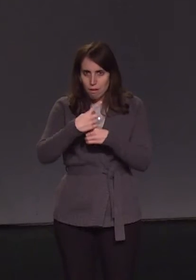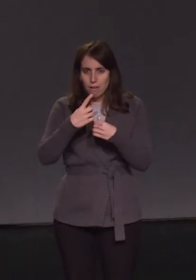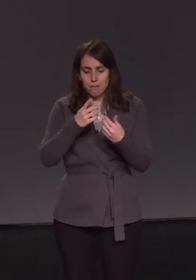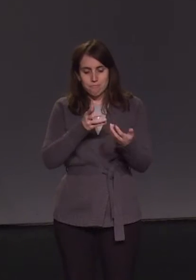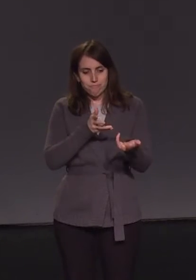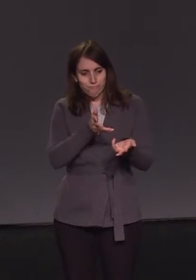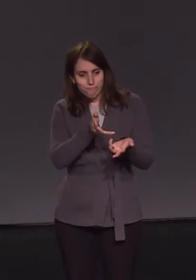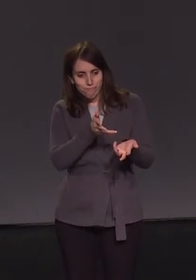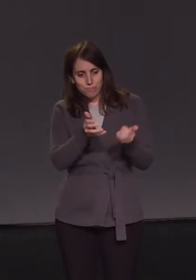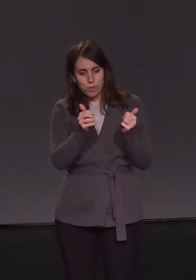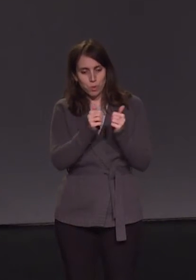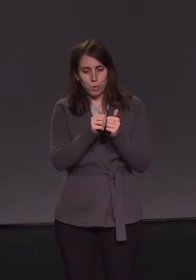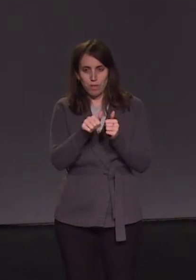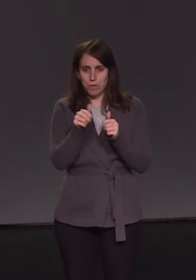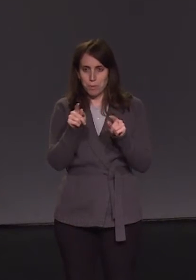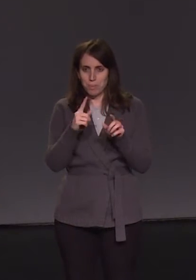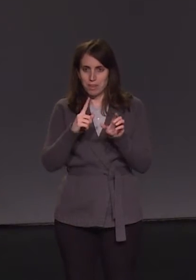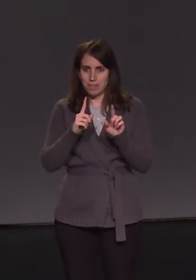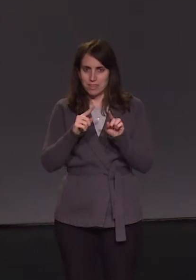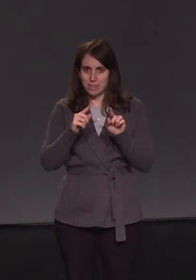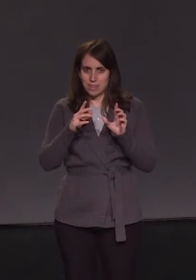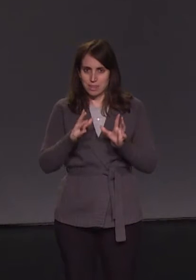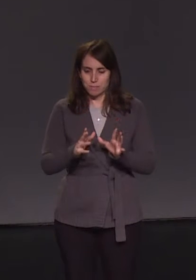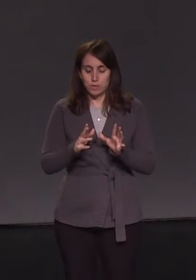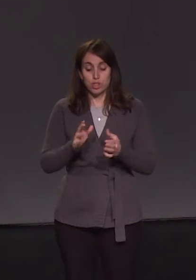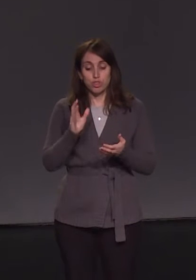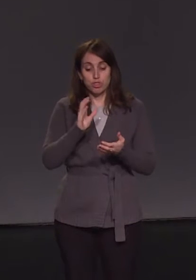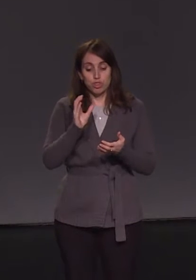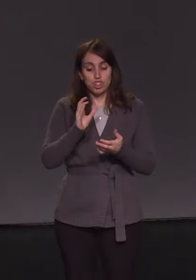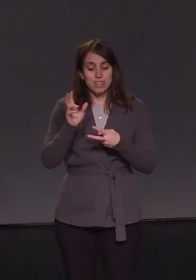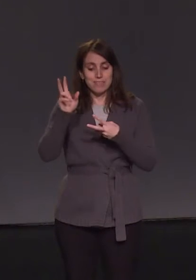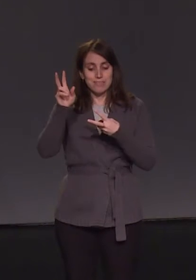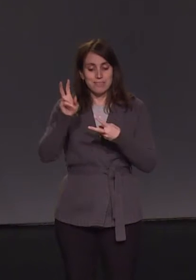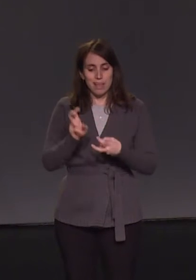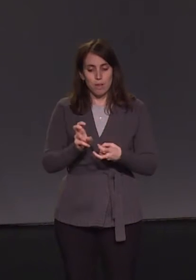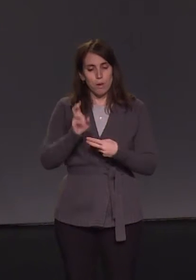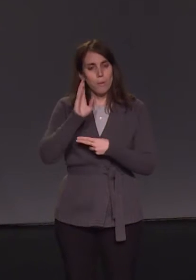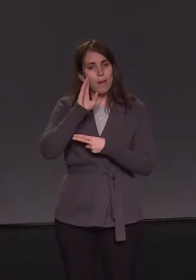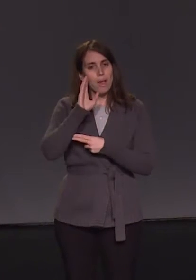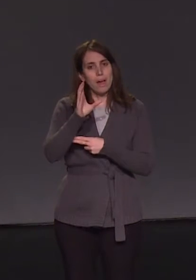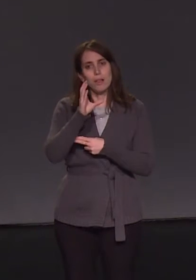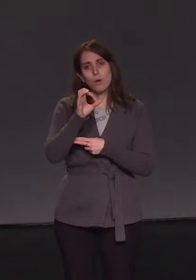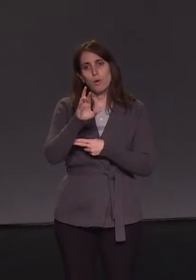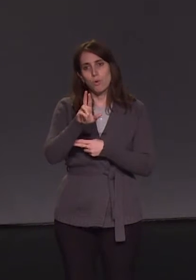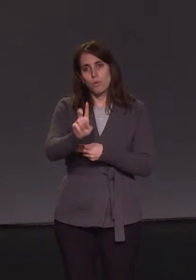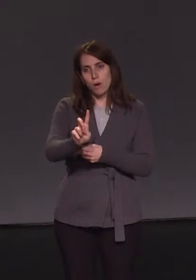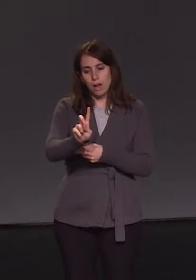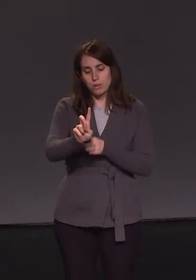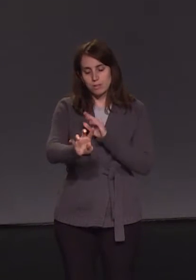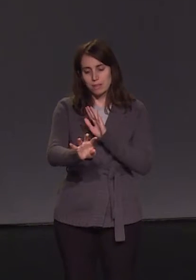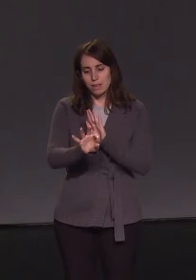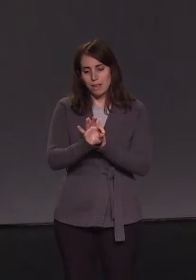Search and download ‘Hello Crowd’ from your phone’s app store, and select Dance/NYC